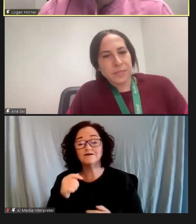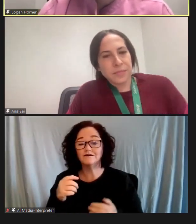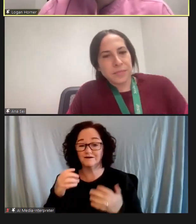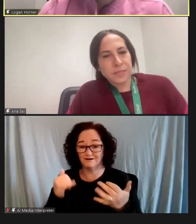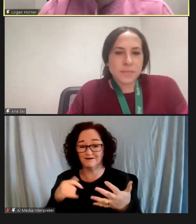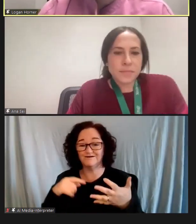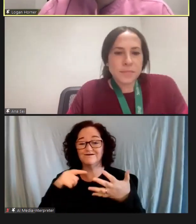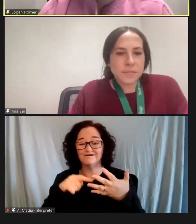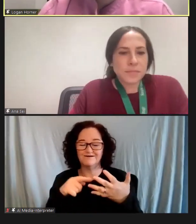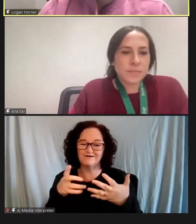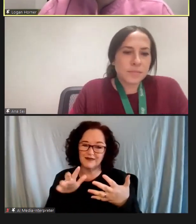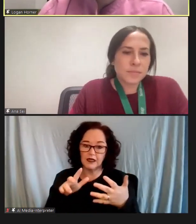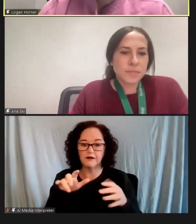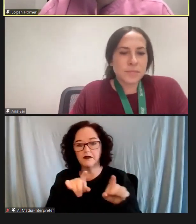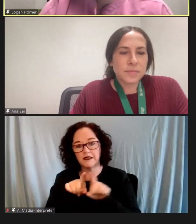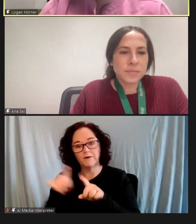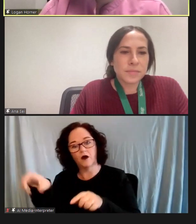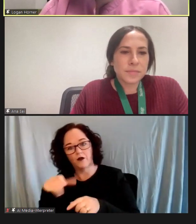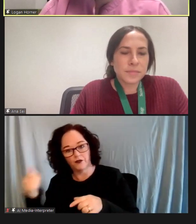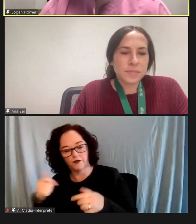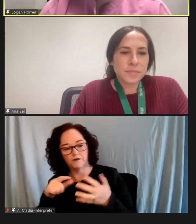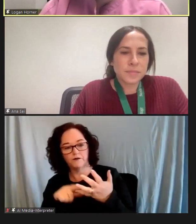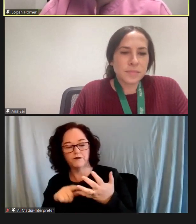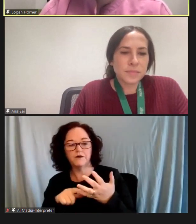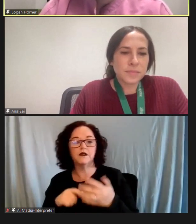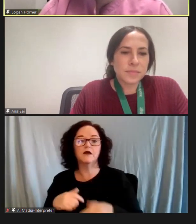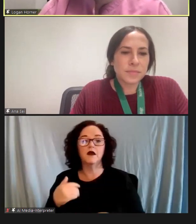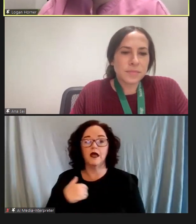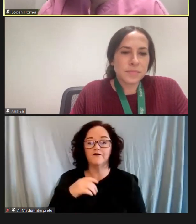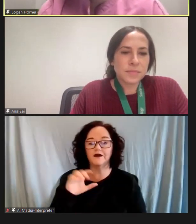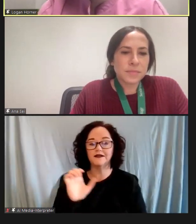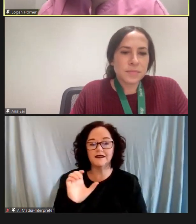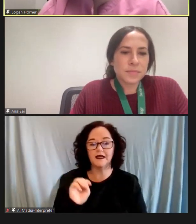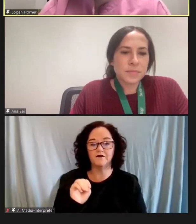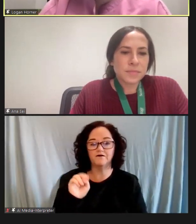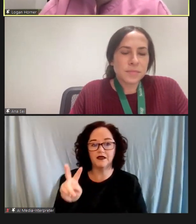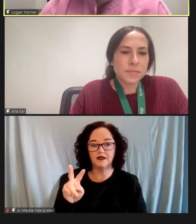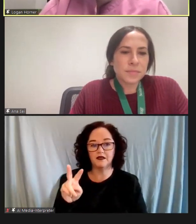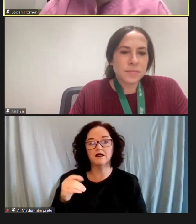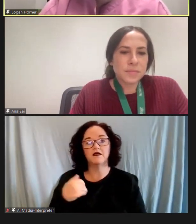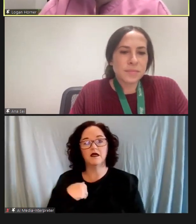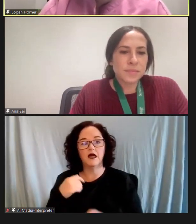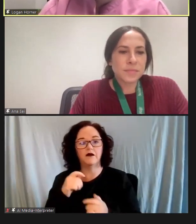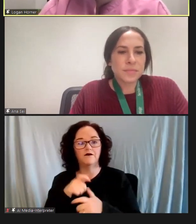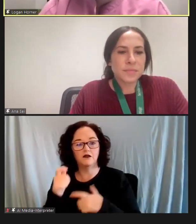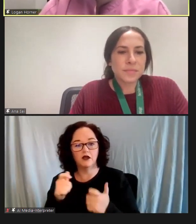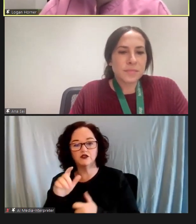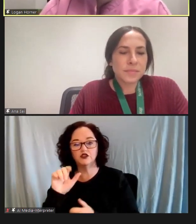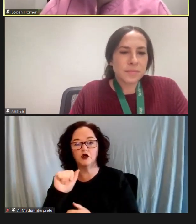vestibular aqueducts and CMV those could